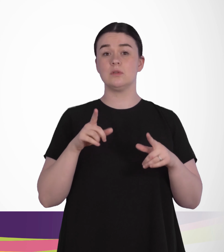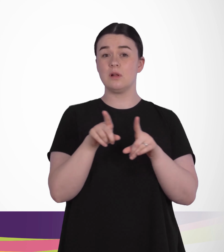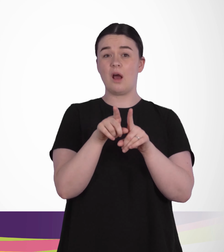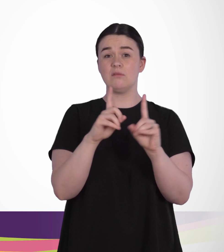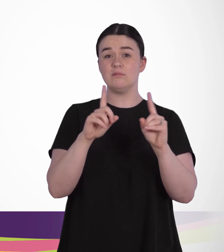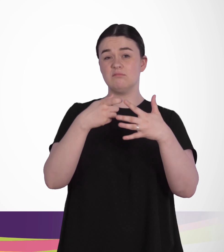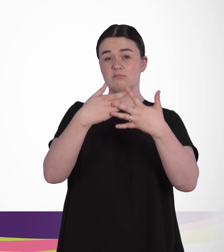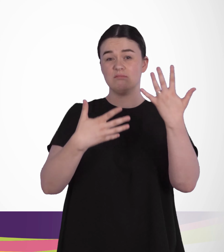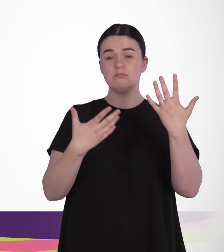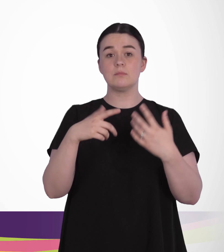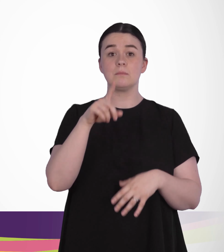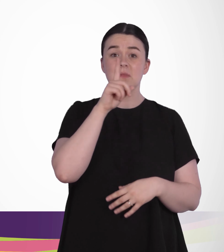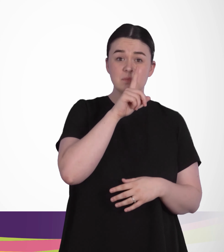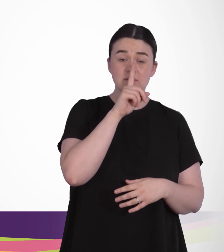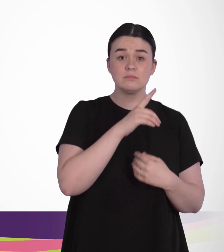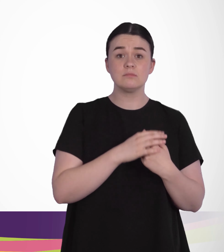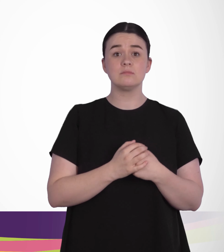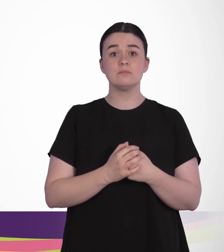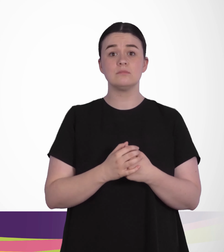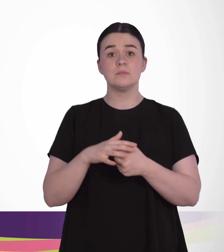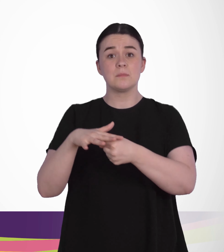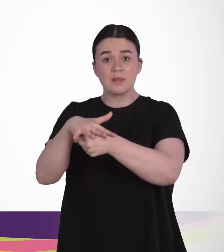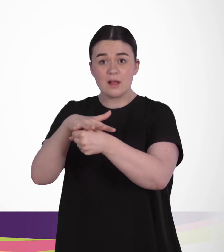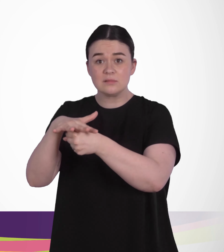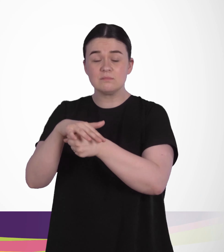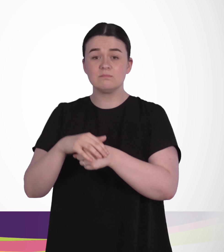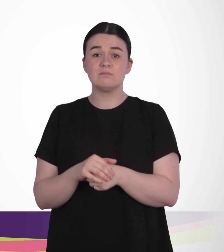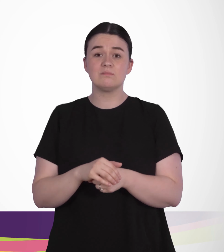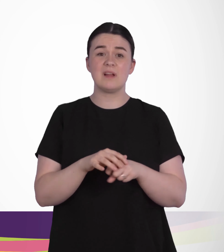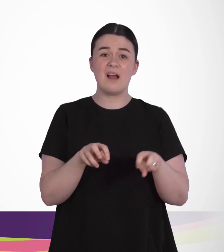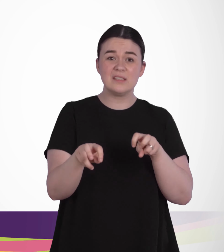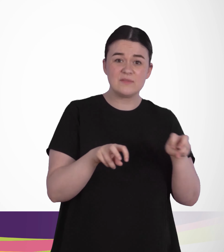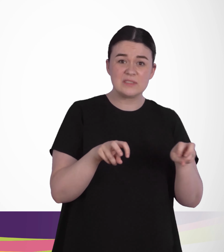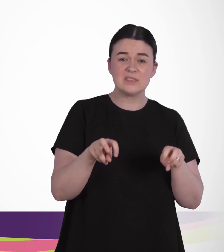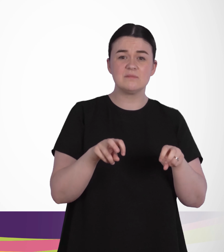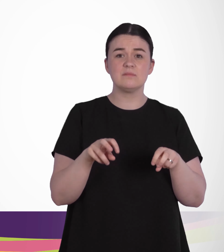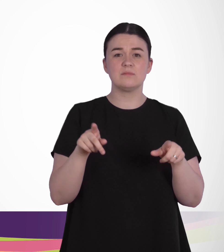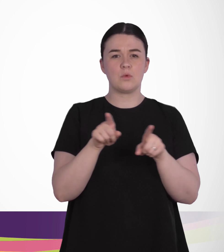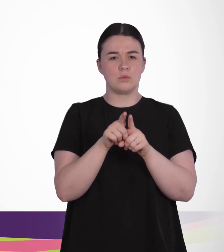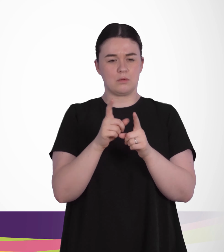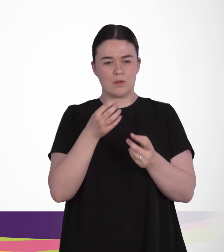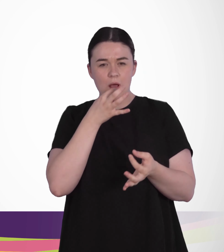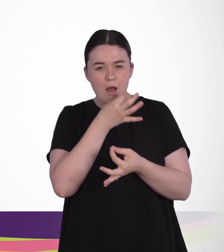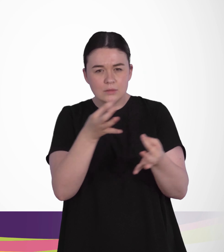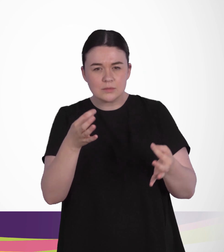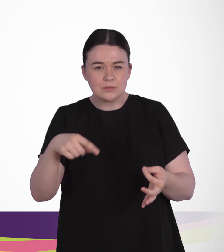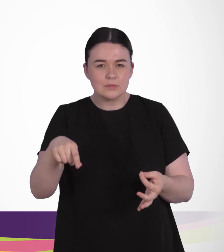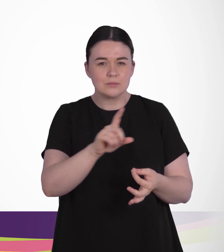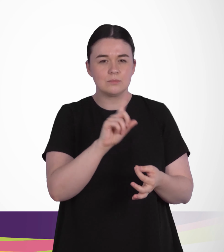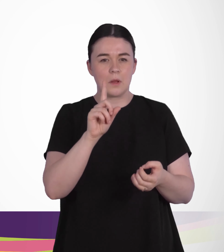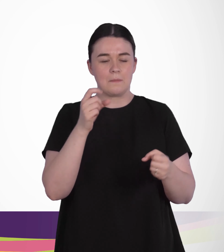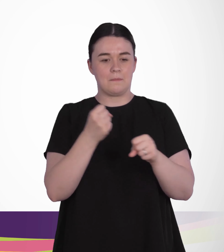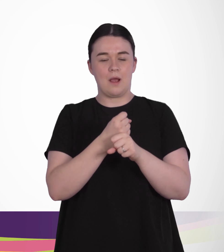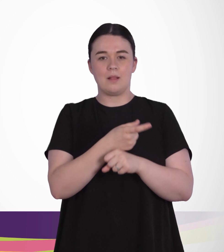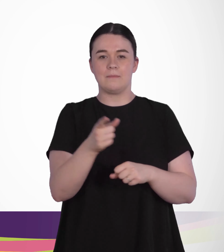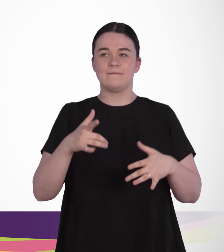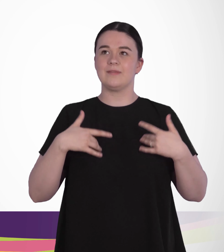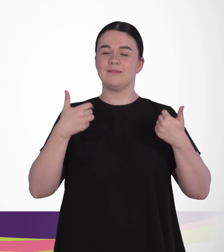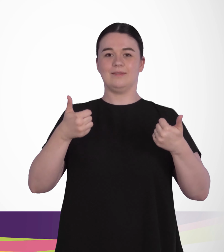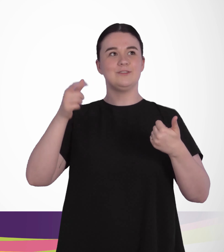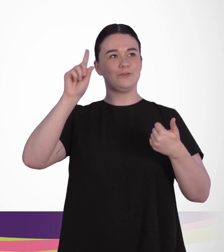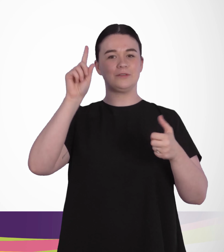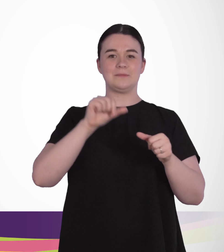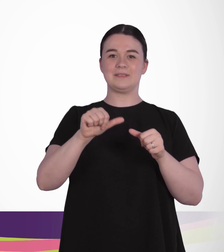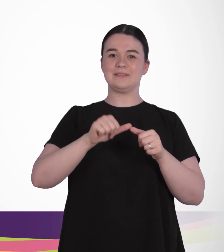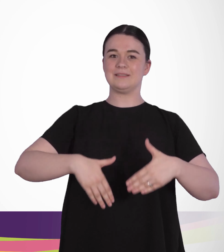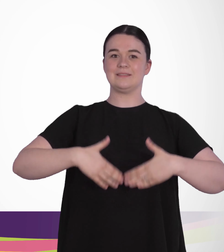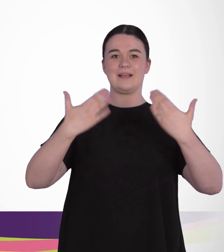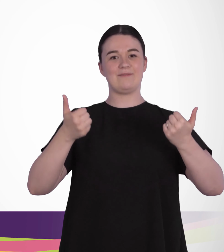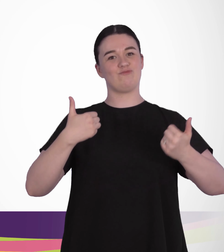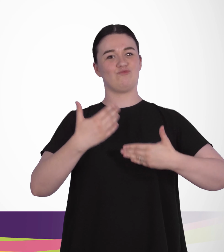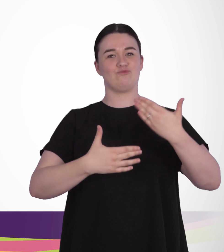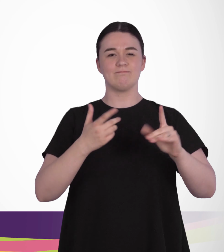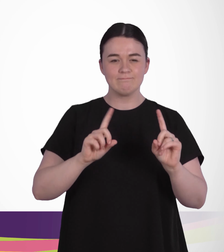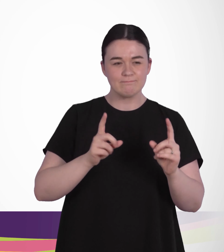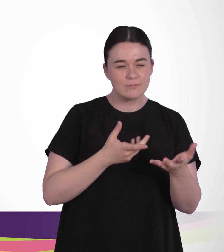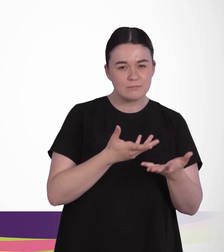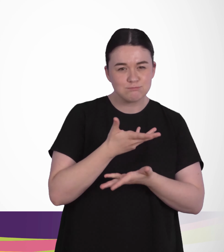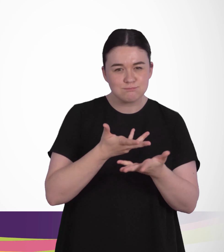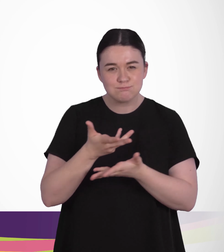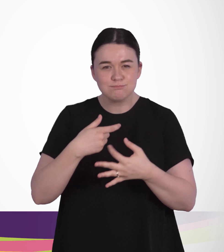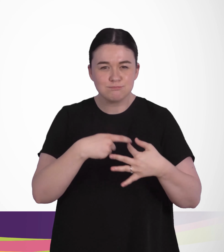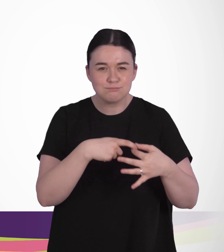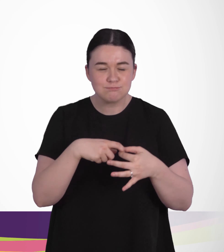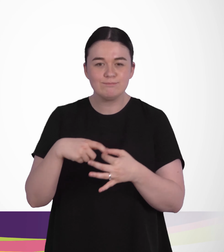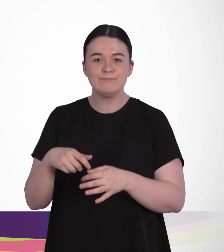including people, places and activities, and ask them what would make today a better day.